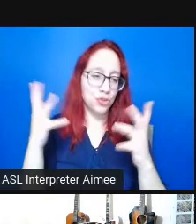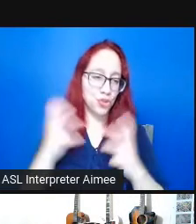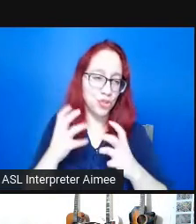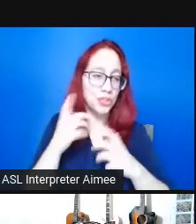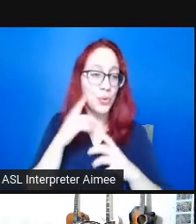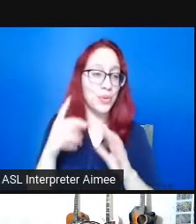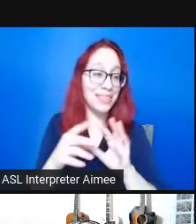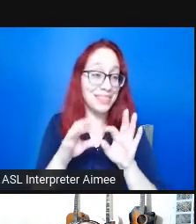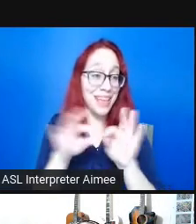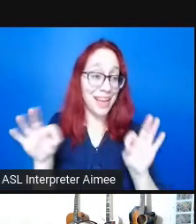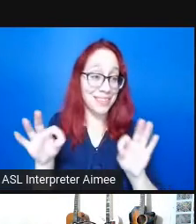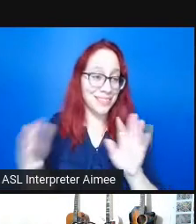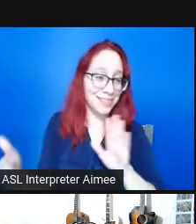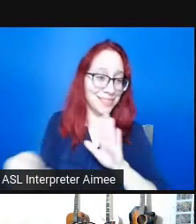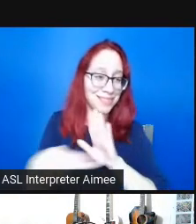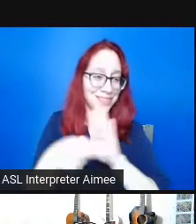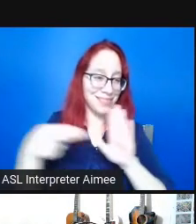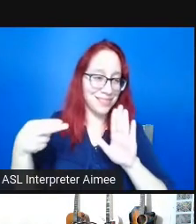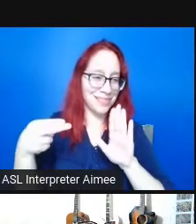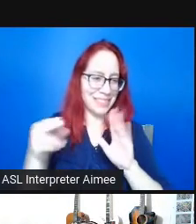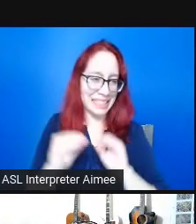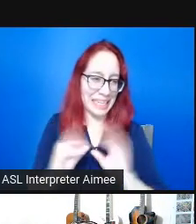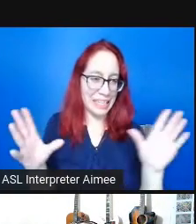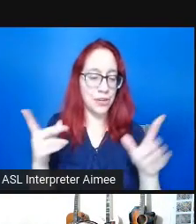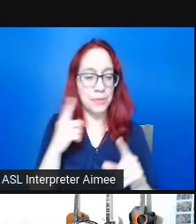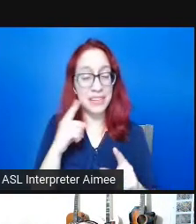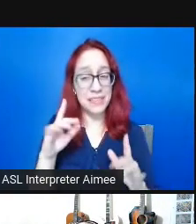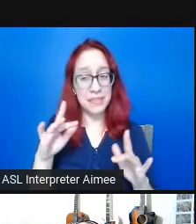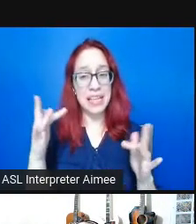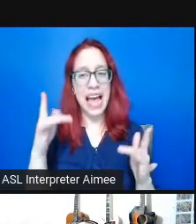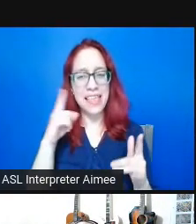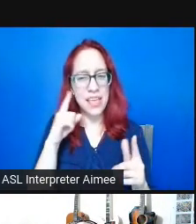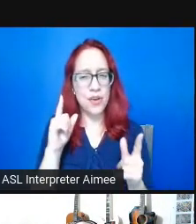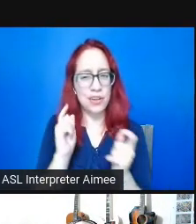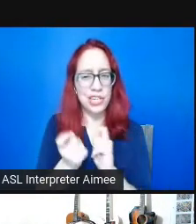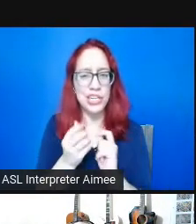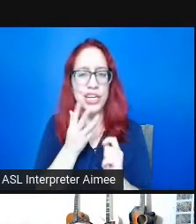If you had a light image, I'm sure it's possible to change the color of this text appropriately.